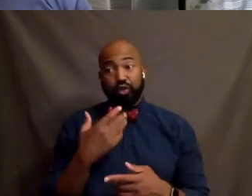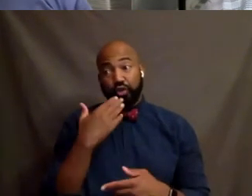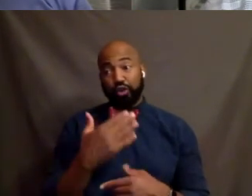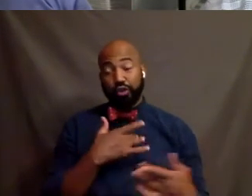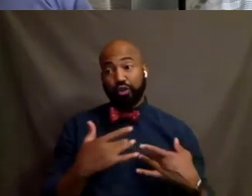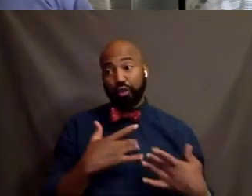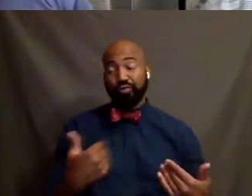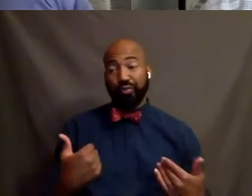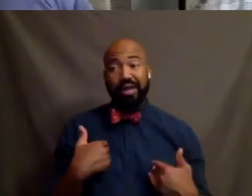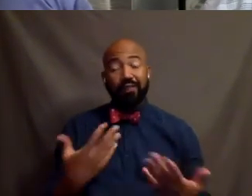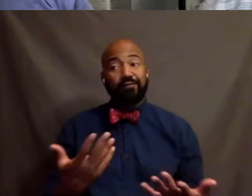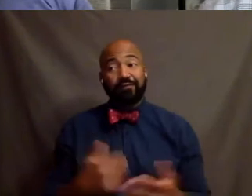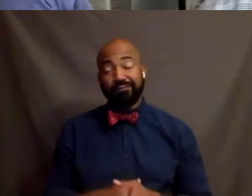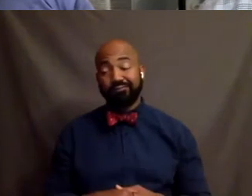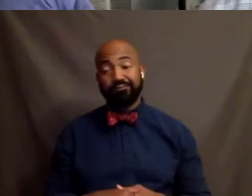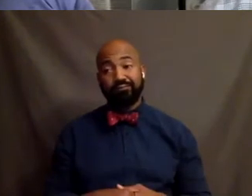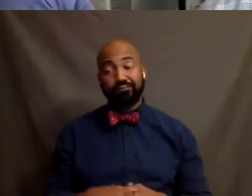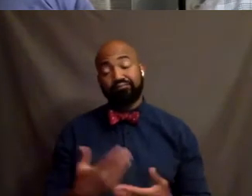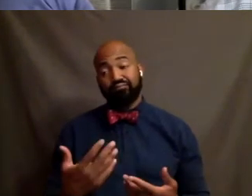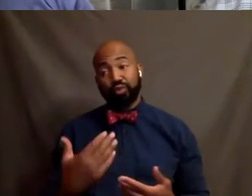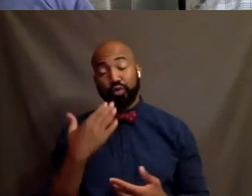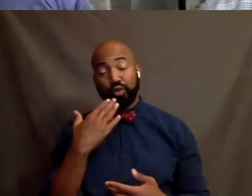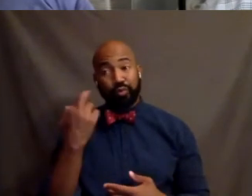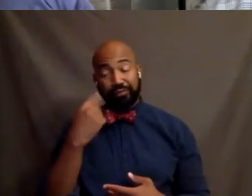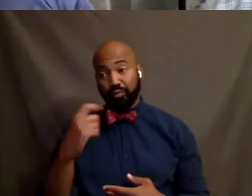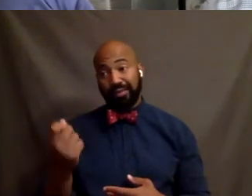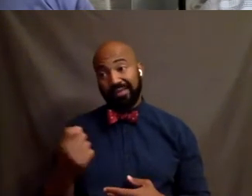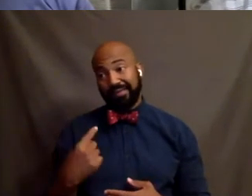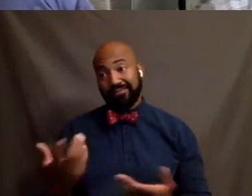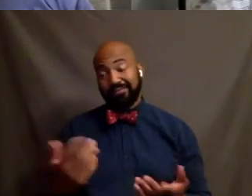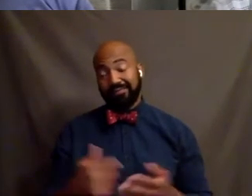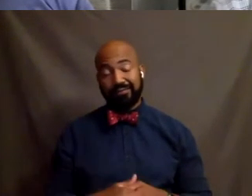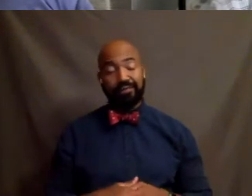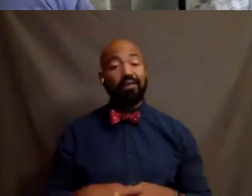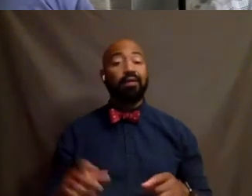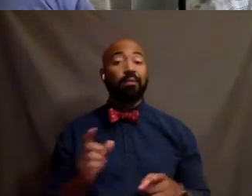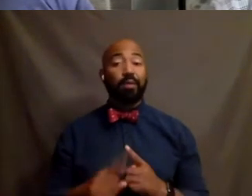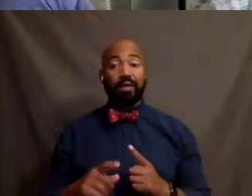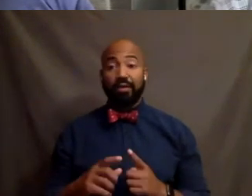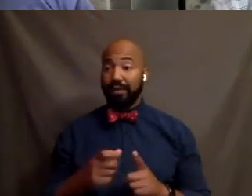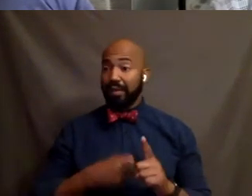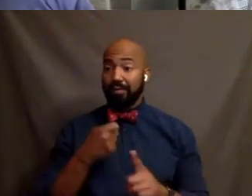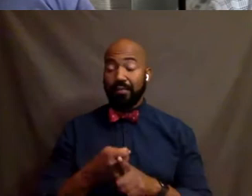I would say that this is where the effects of hormones really plays into genetics